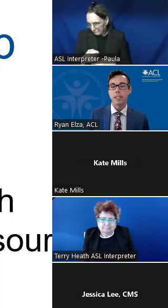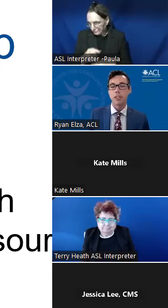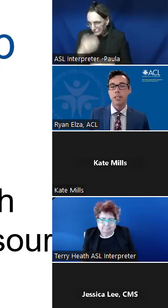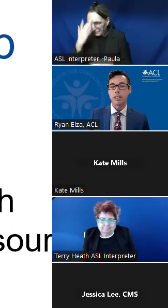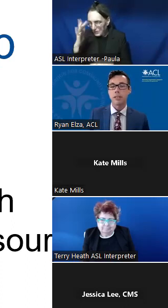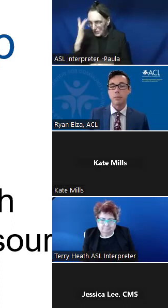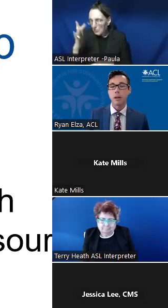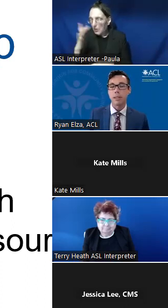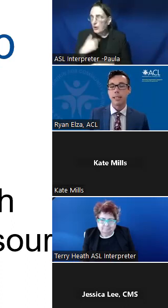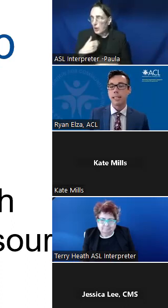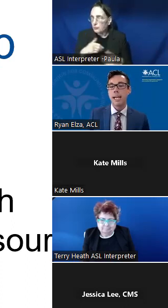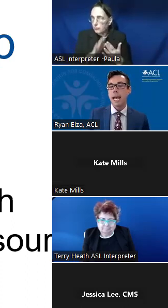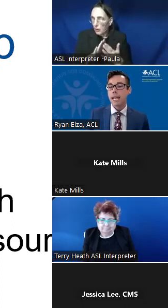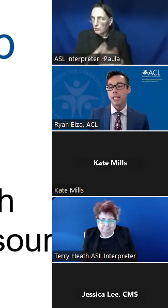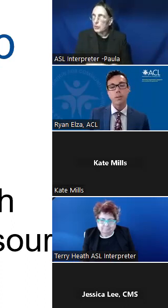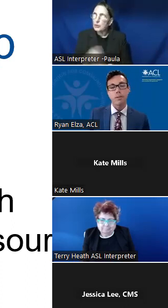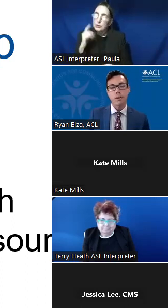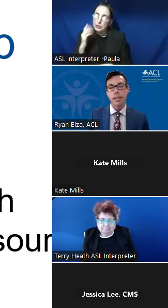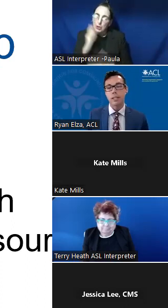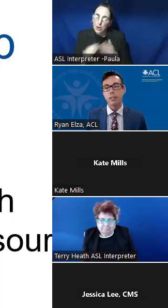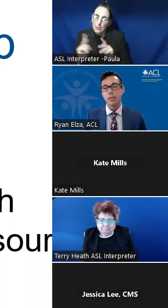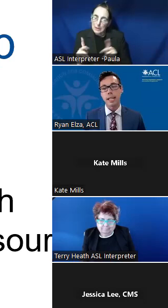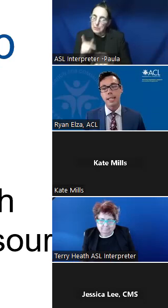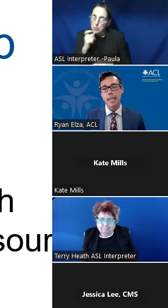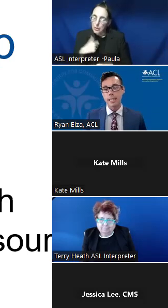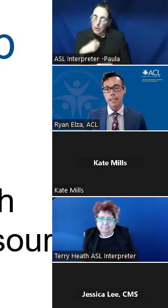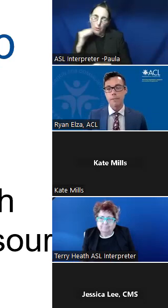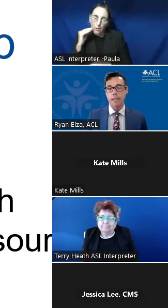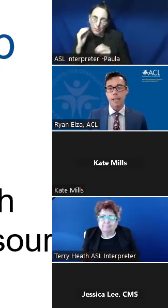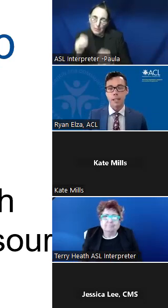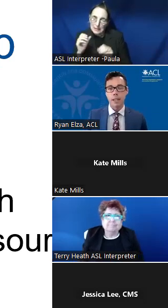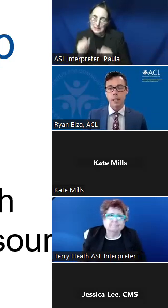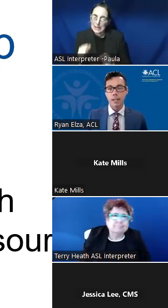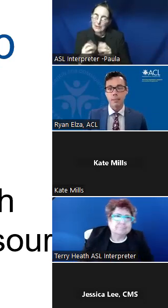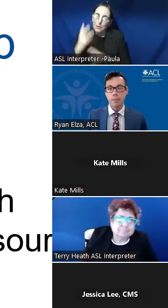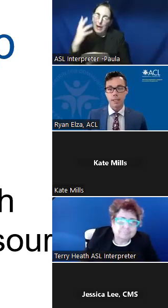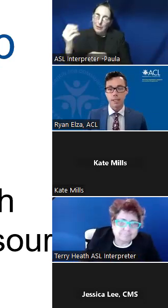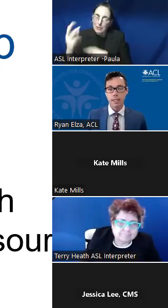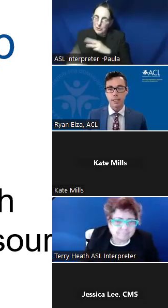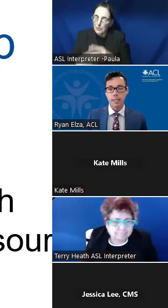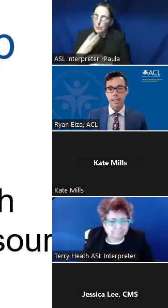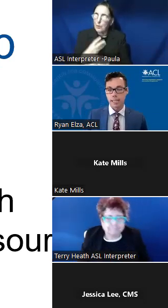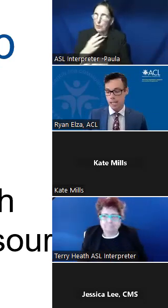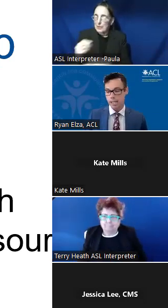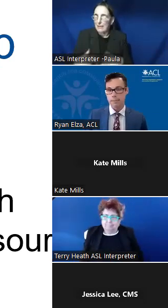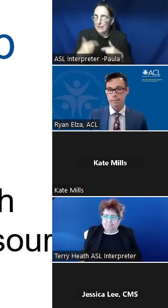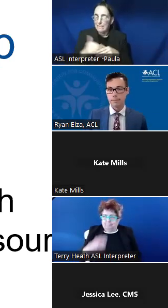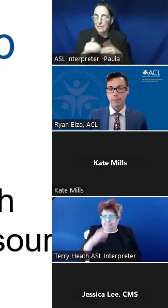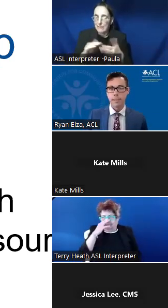to transition from homelessness, exit or avoid institutional settings, and live in the community. Next slide.